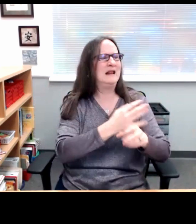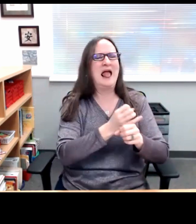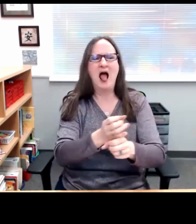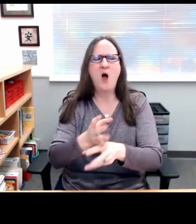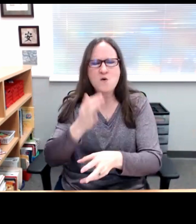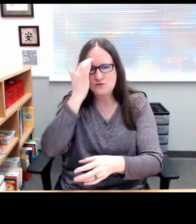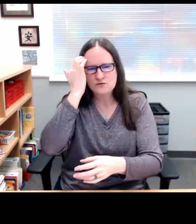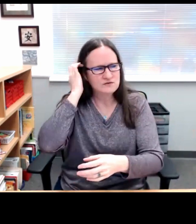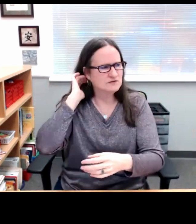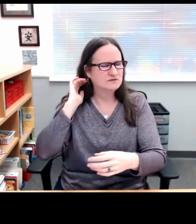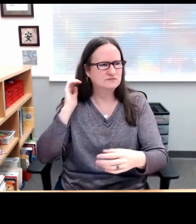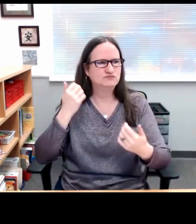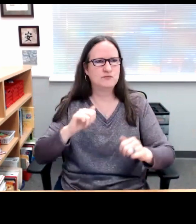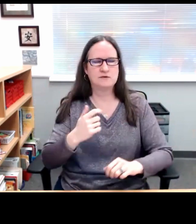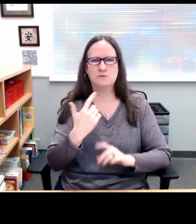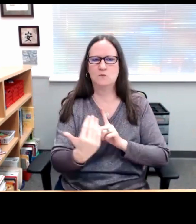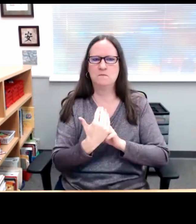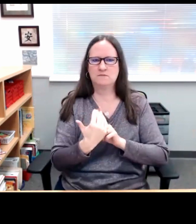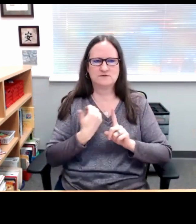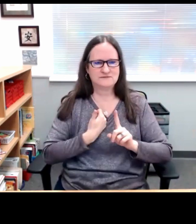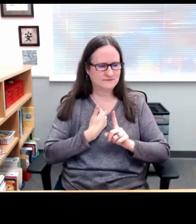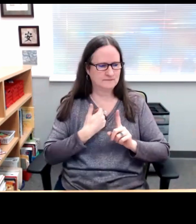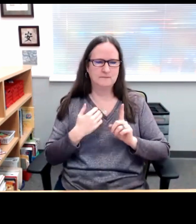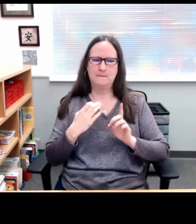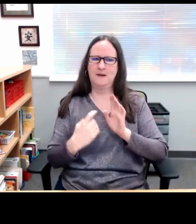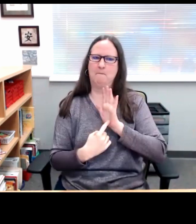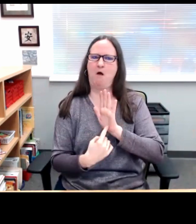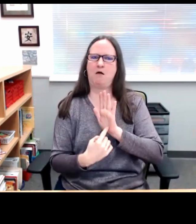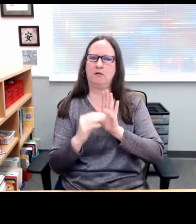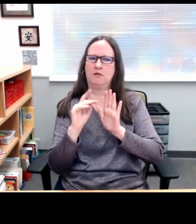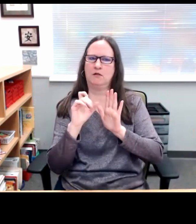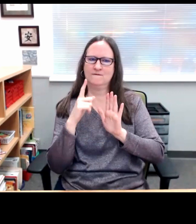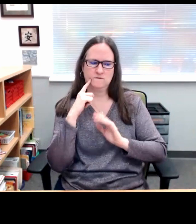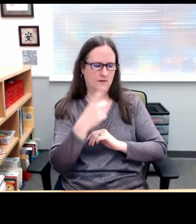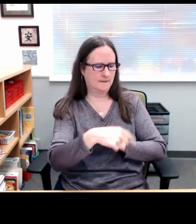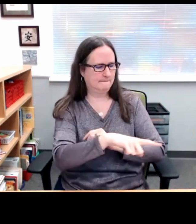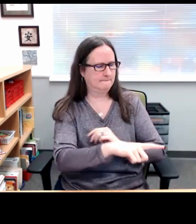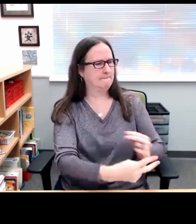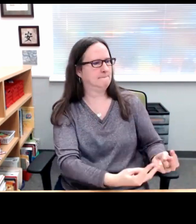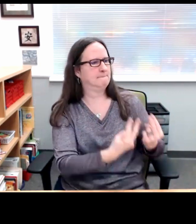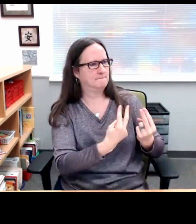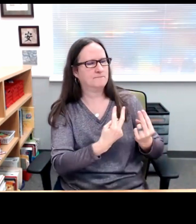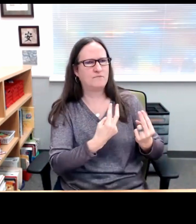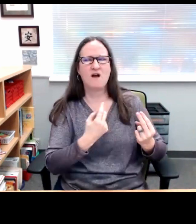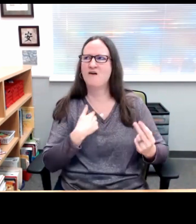your car keys, don't take it out on others. Remind yourself to be a model